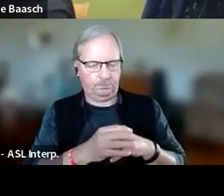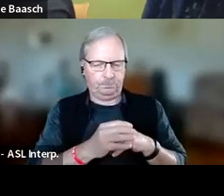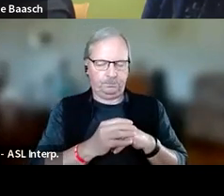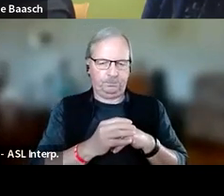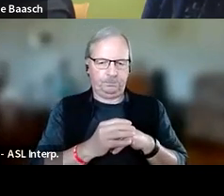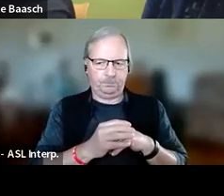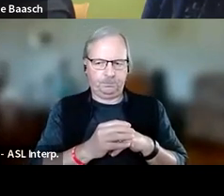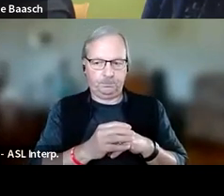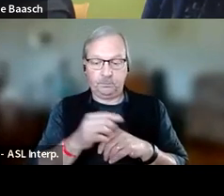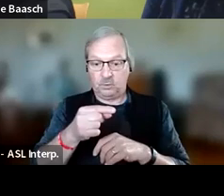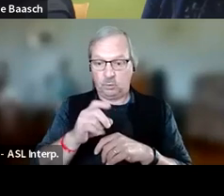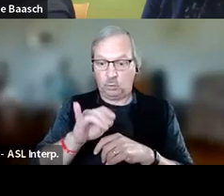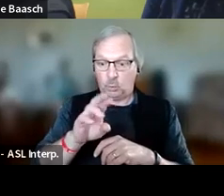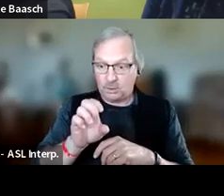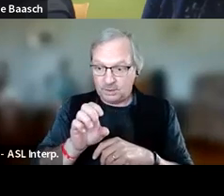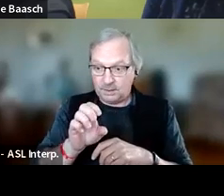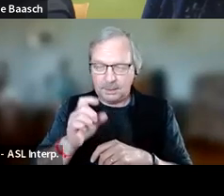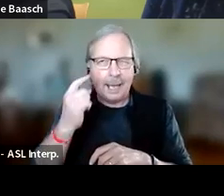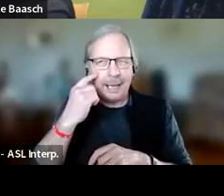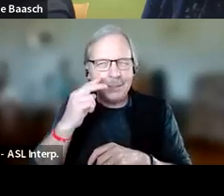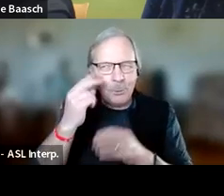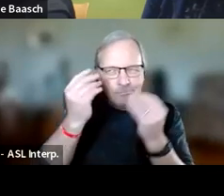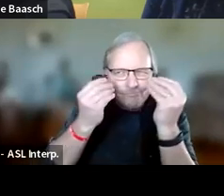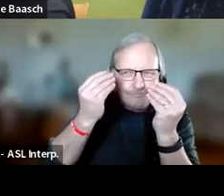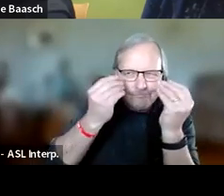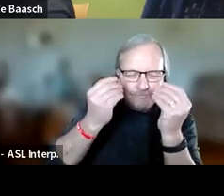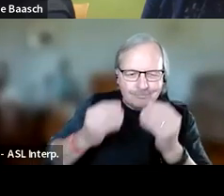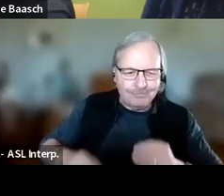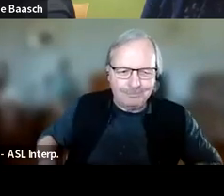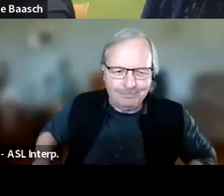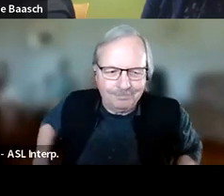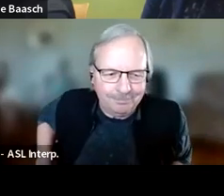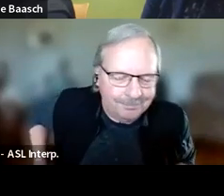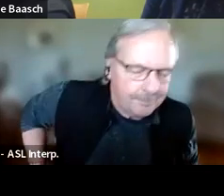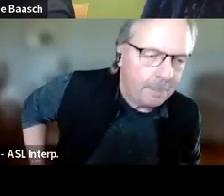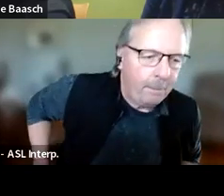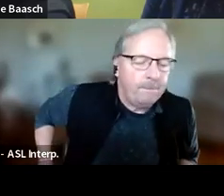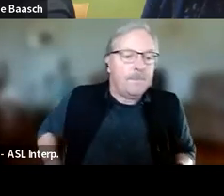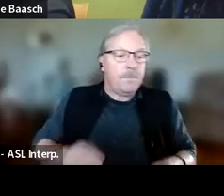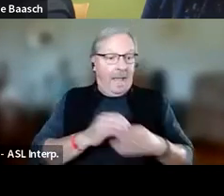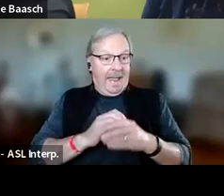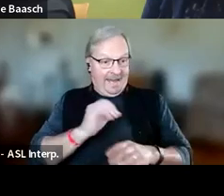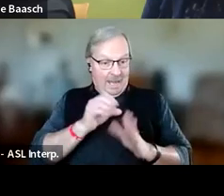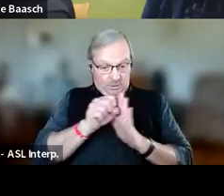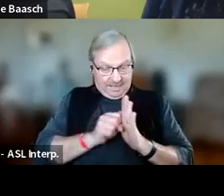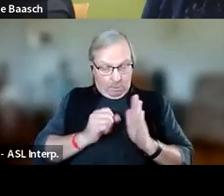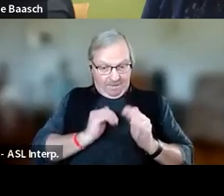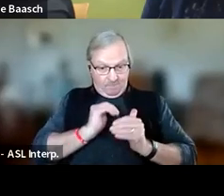Maybe Georgi, I see you thinking. So in our state we've sort of, we have a process that's been set up for that.